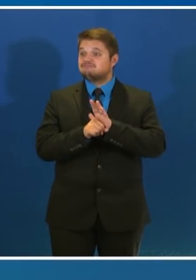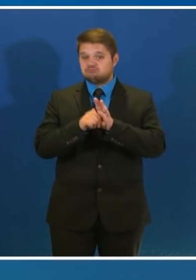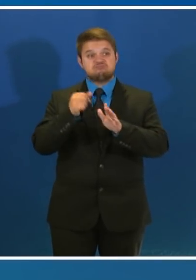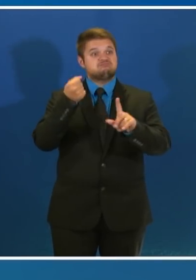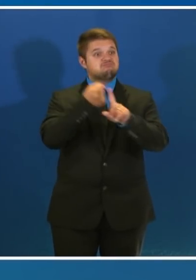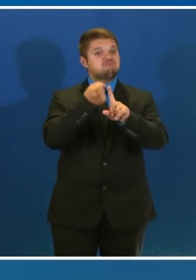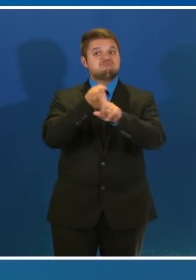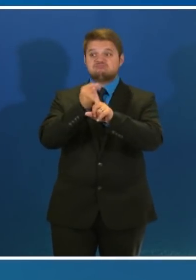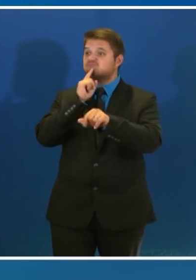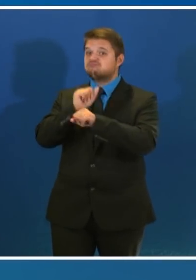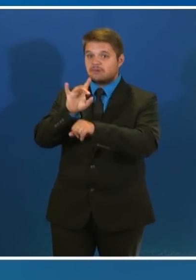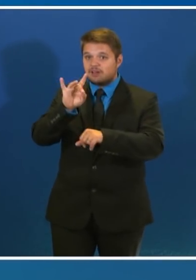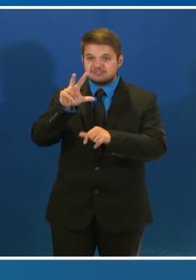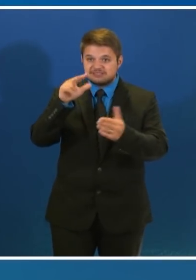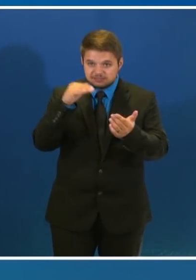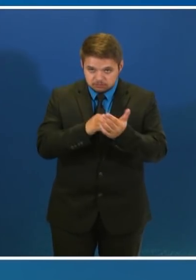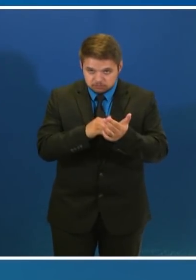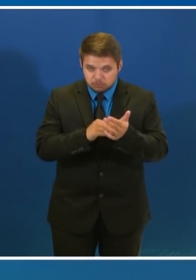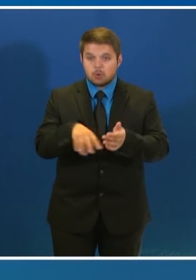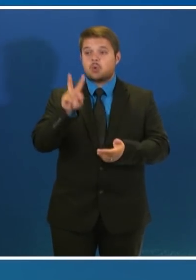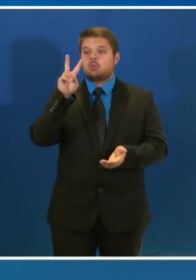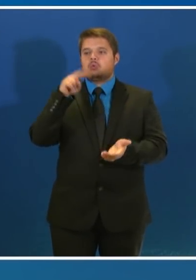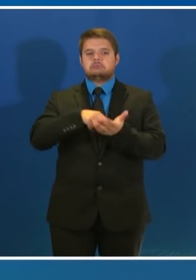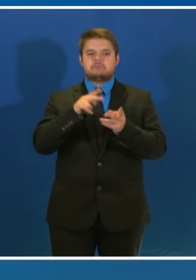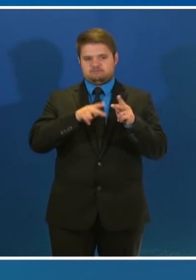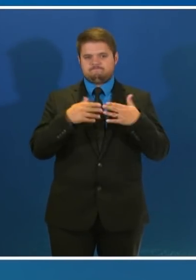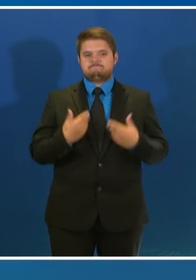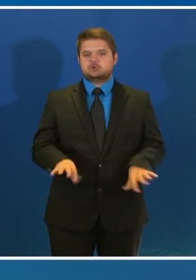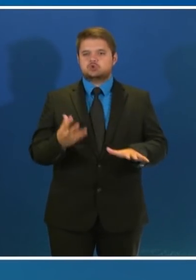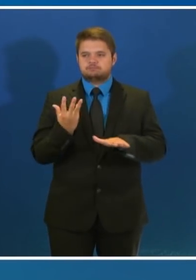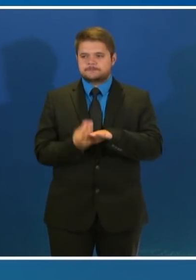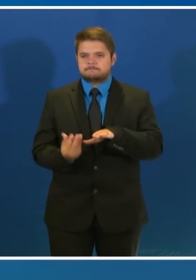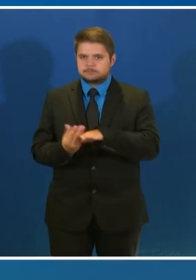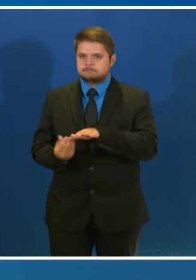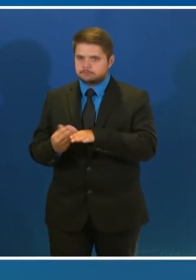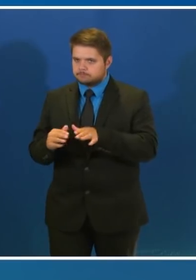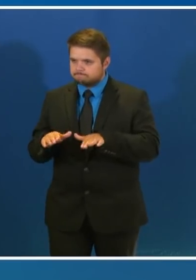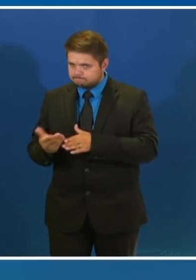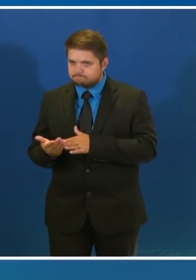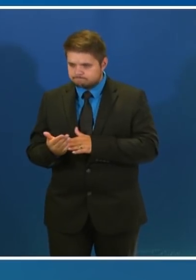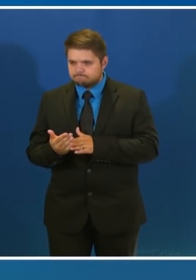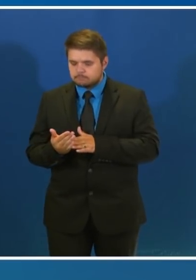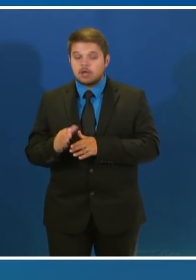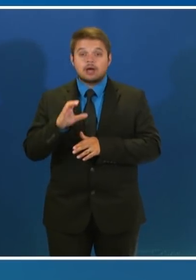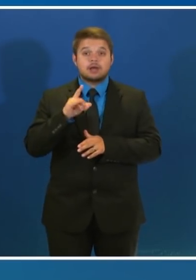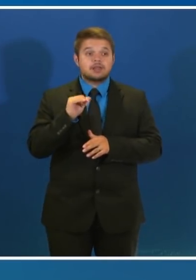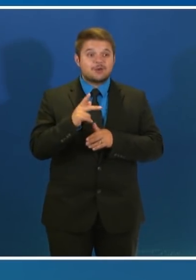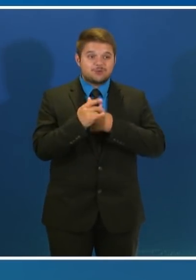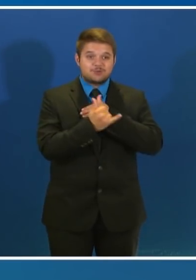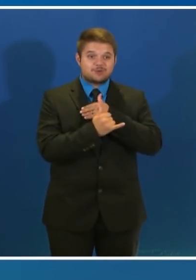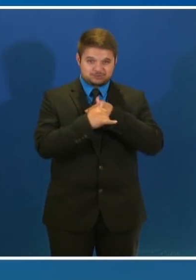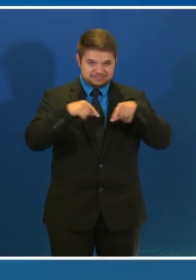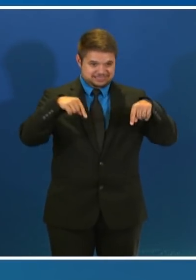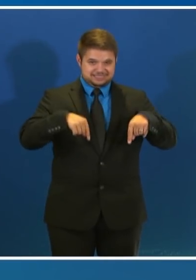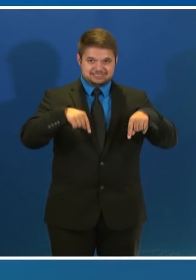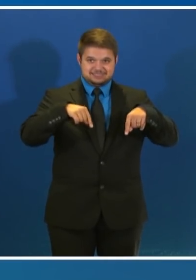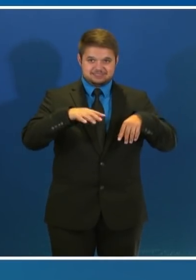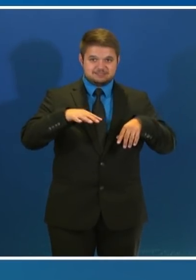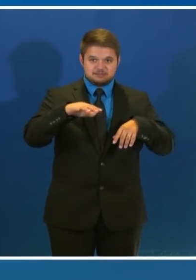And in Clark County we have more than 2,600 cases and more than 60 deaths.